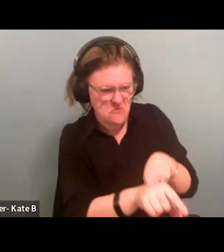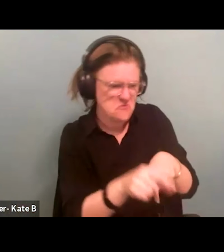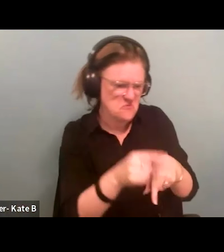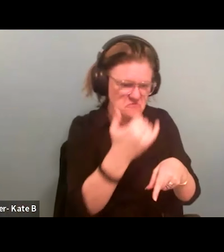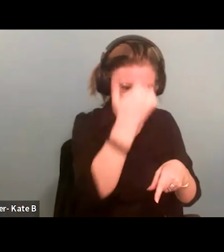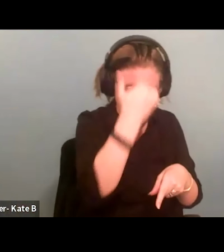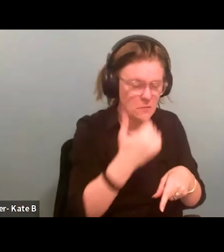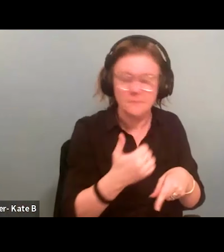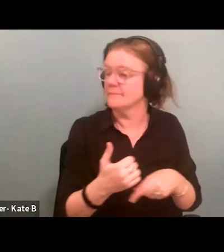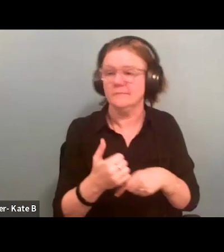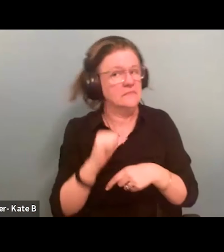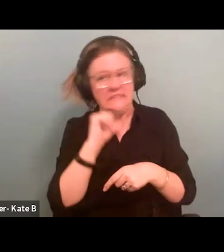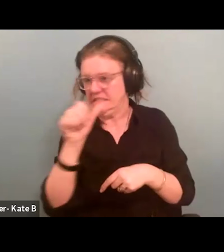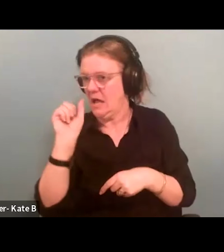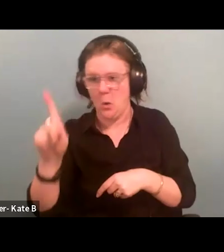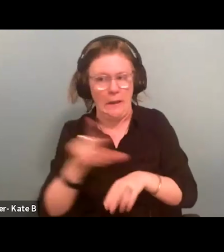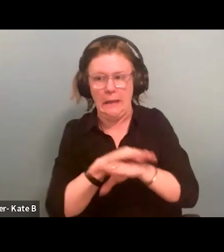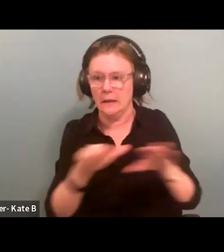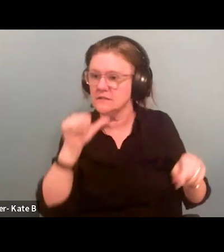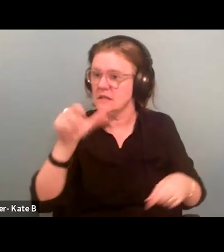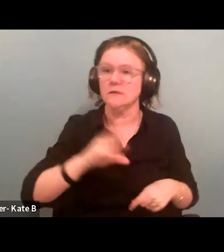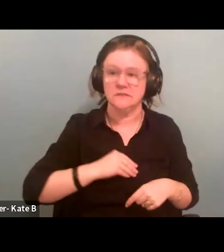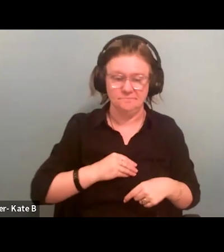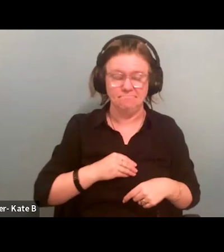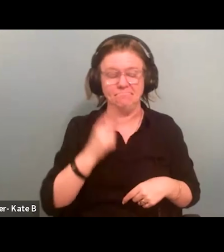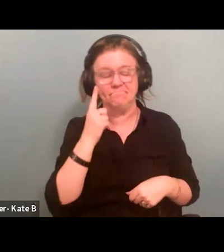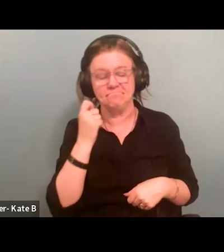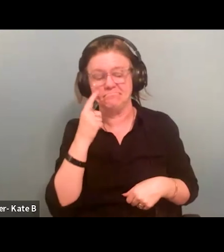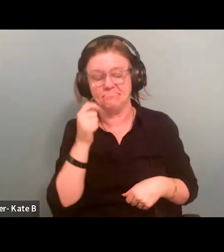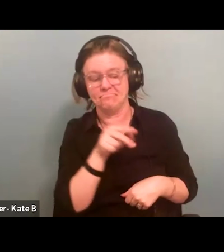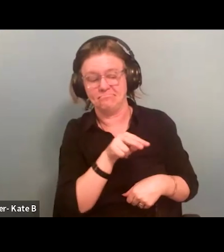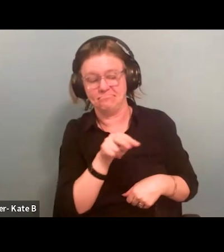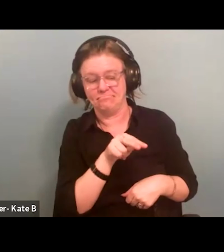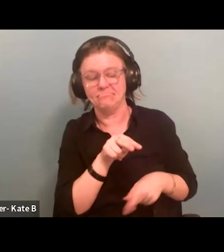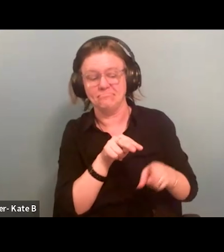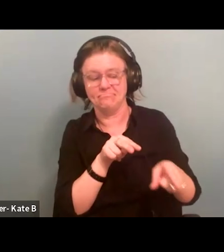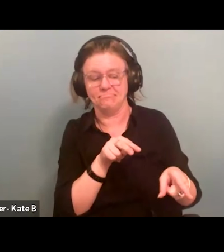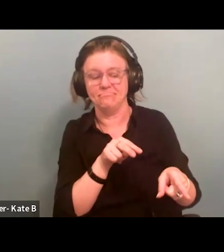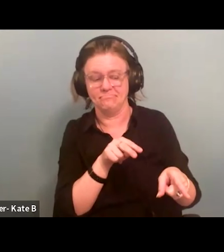And that's not all right. That also is a sign that that older adult is being abused